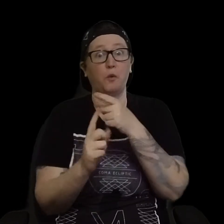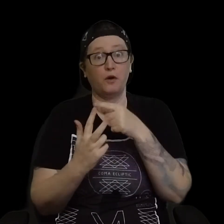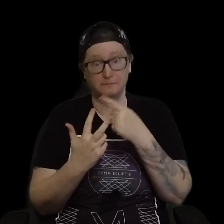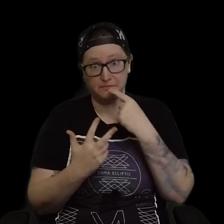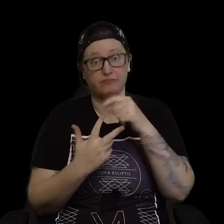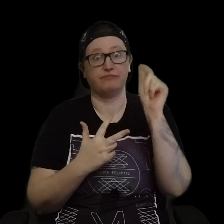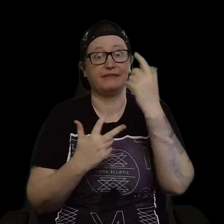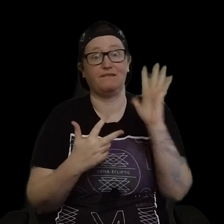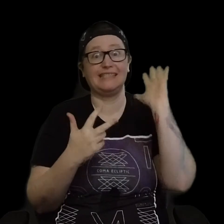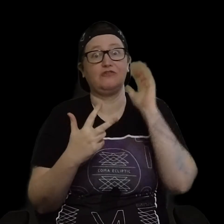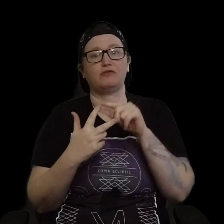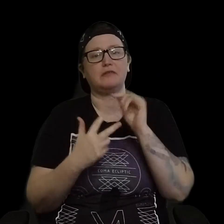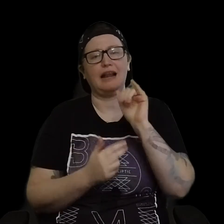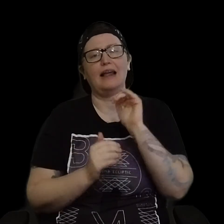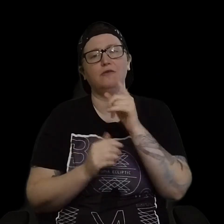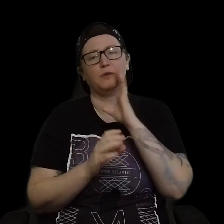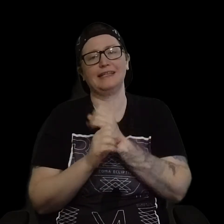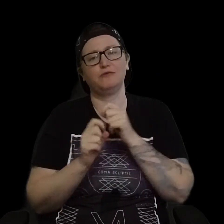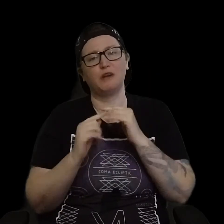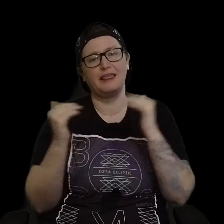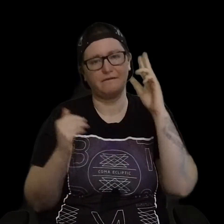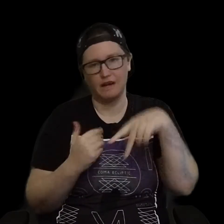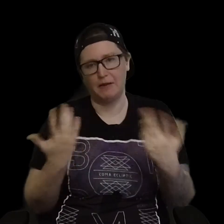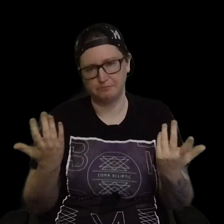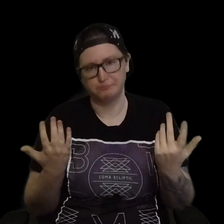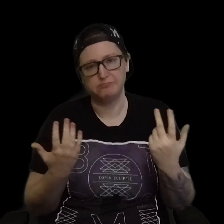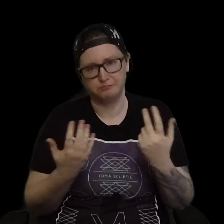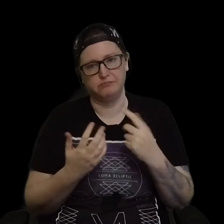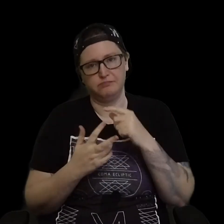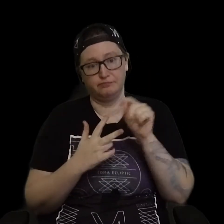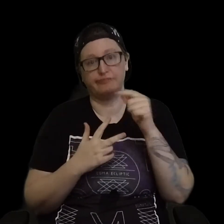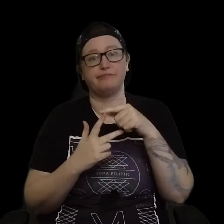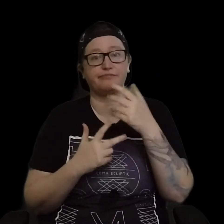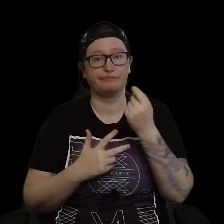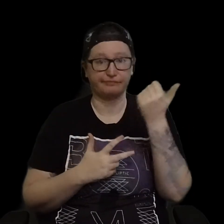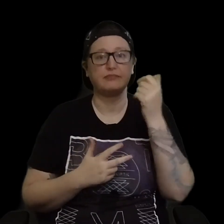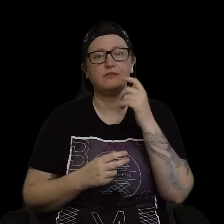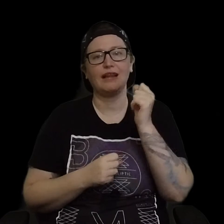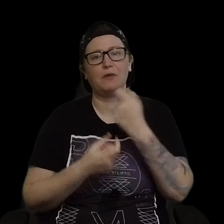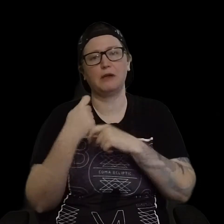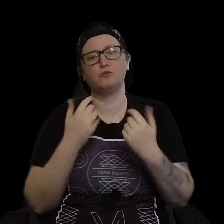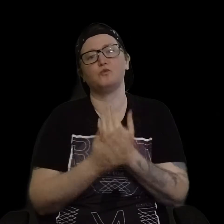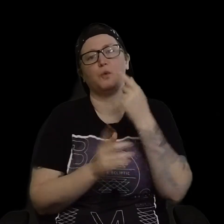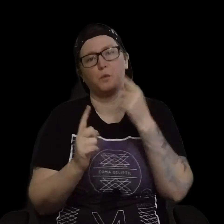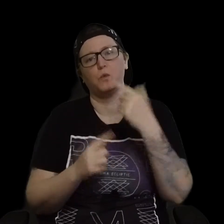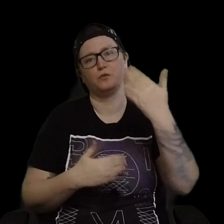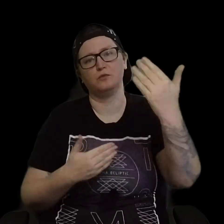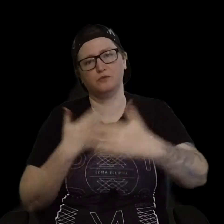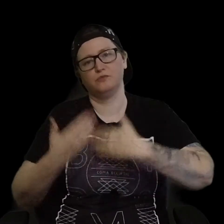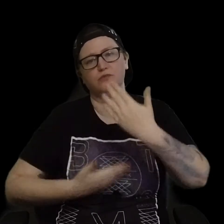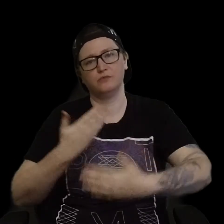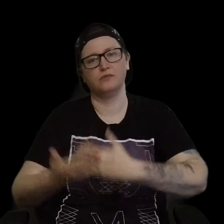you achieve one of those goals then you will get a level up and then once you've done a goal you can